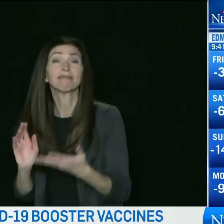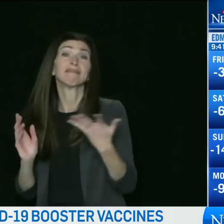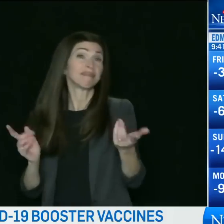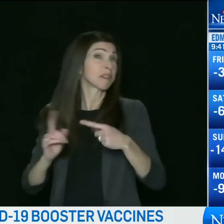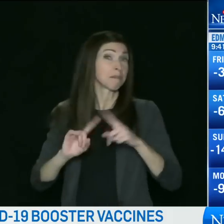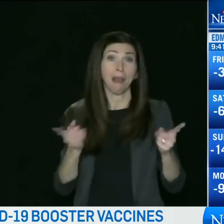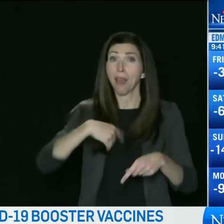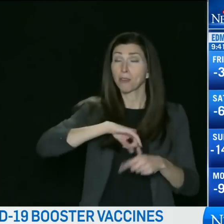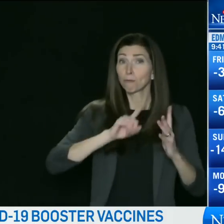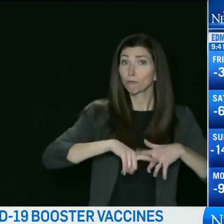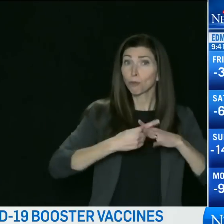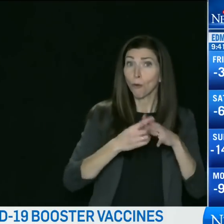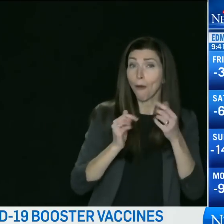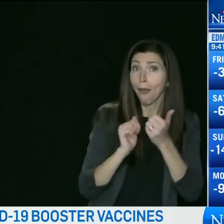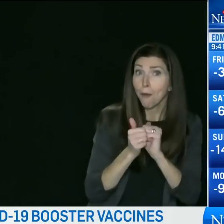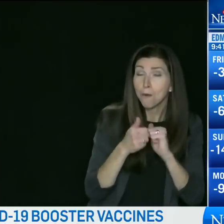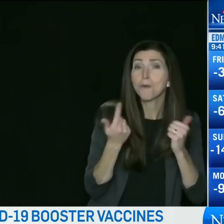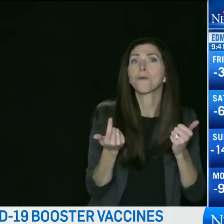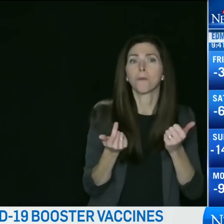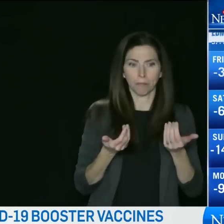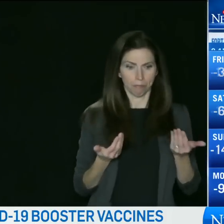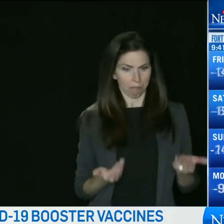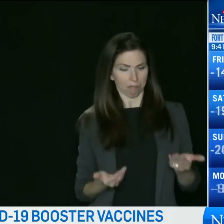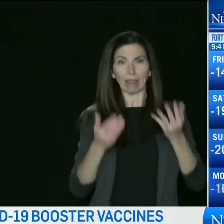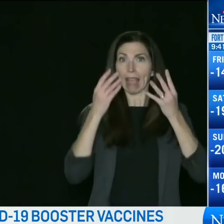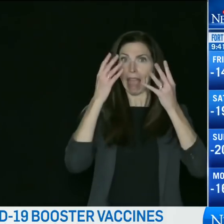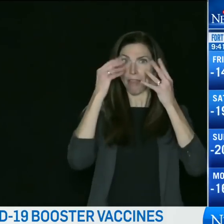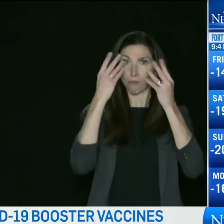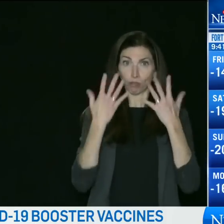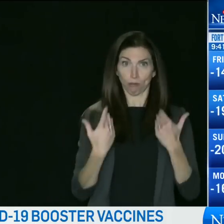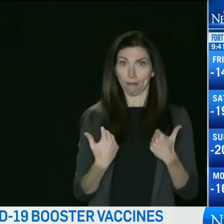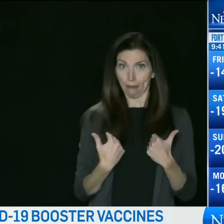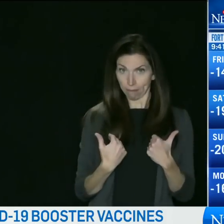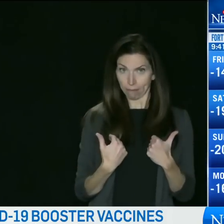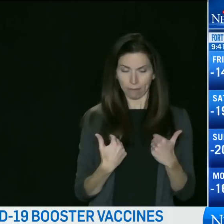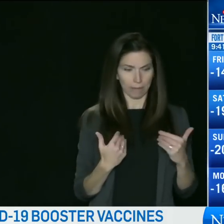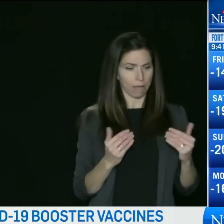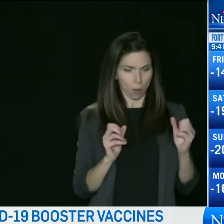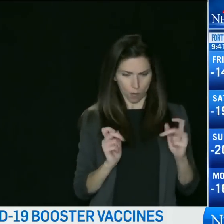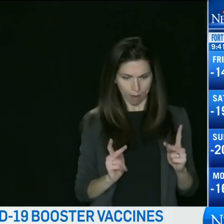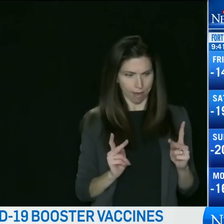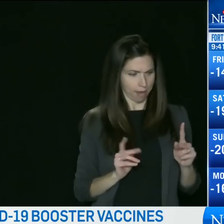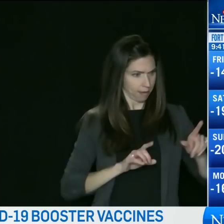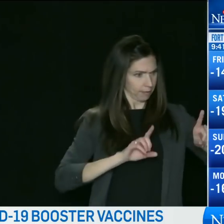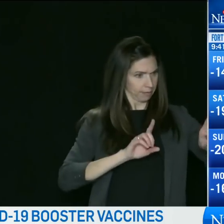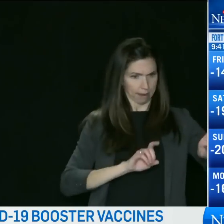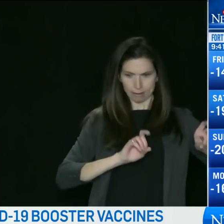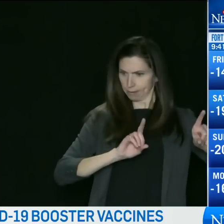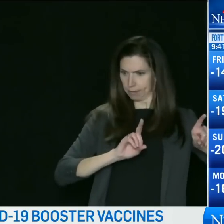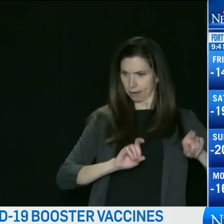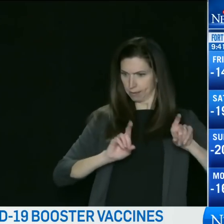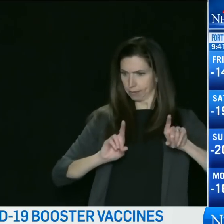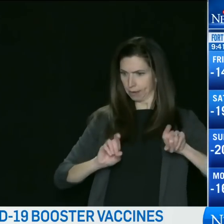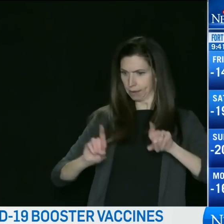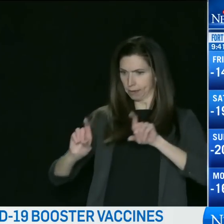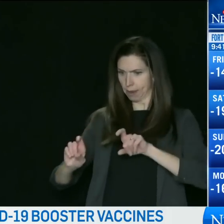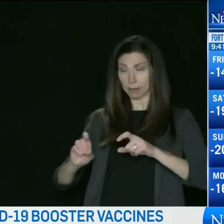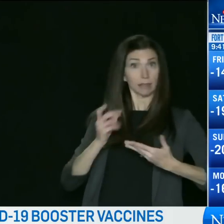FAIRLY NORMAL PROGRESSION WITHIN VACCINE PROGRAMS. YOU START WITH WHAT'S AVAILABLE